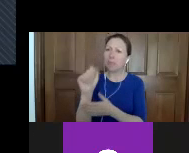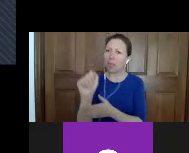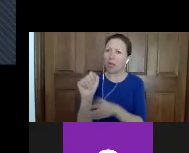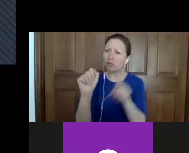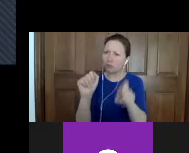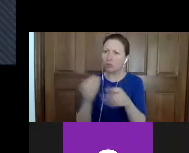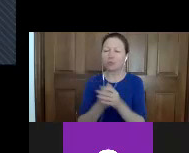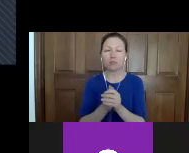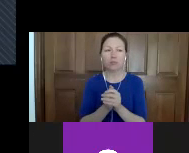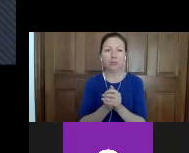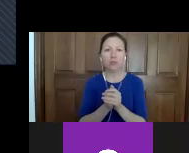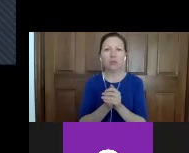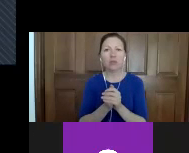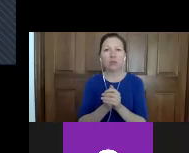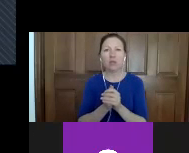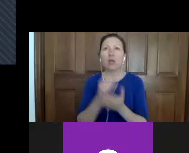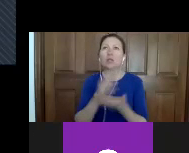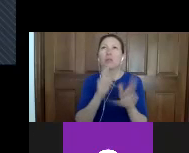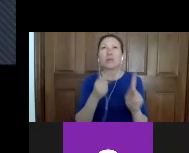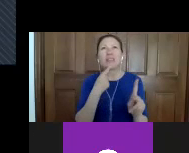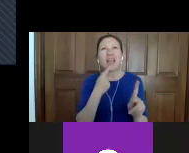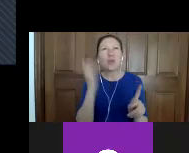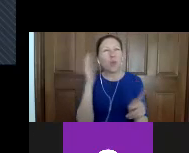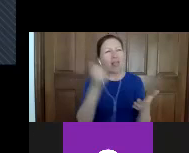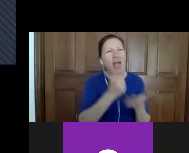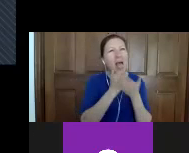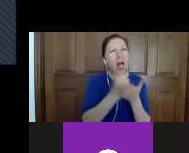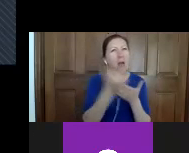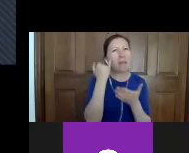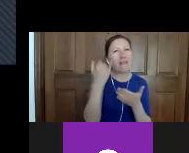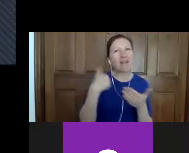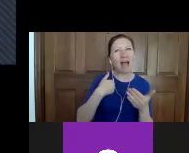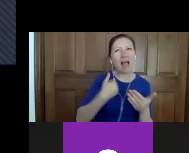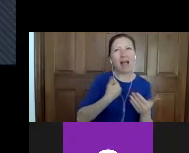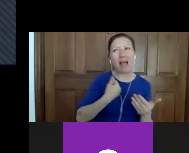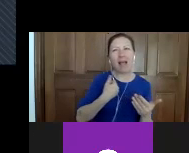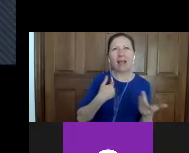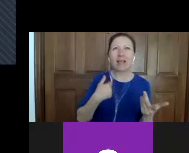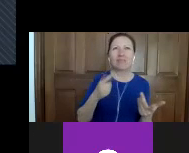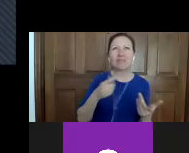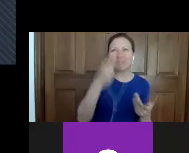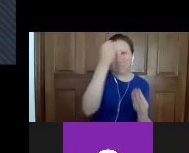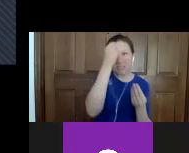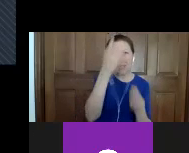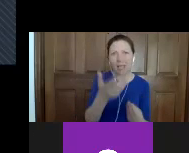help to disclose a disability? Sorry. That was my clock falling off its mount. It actually